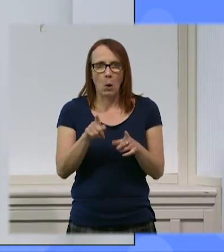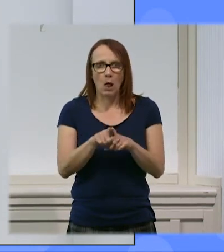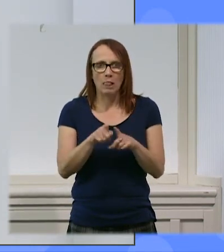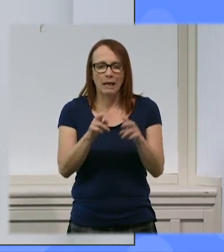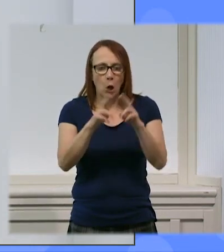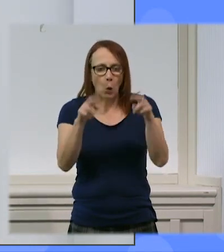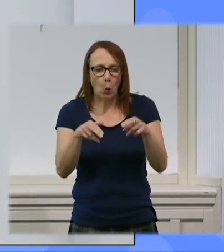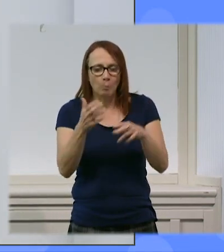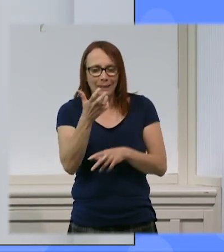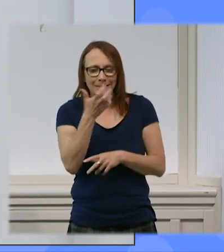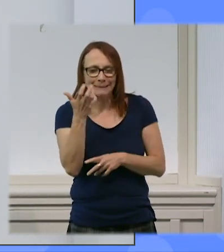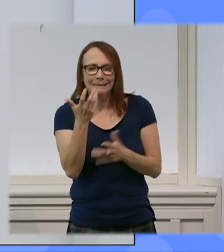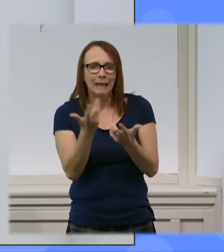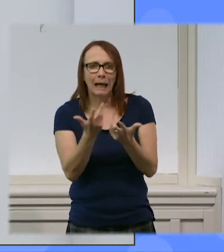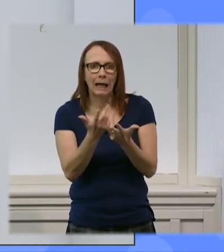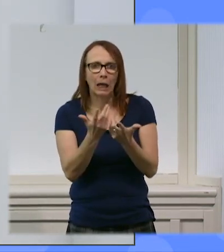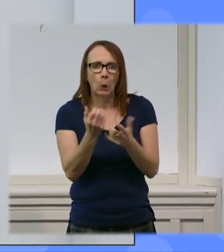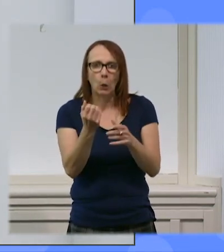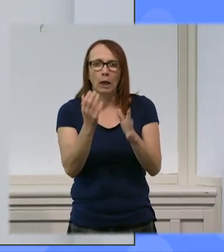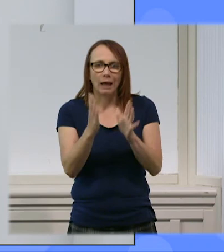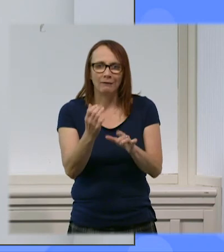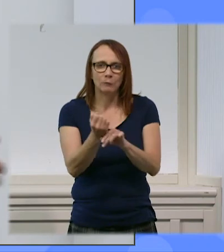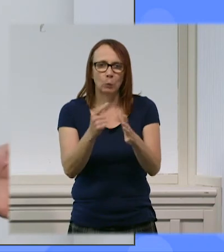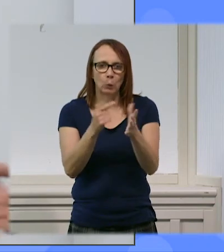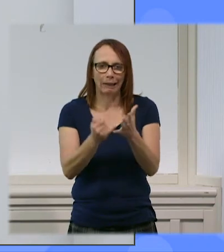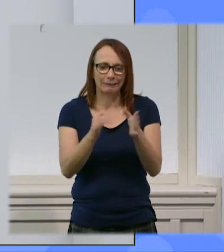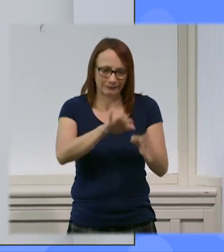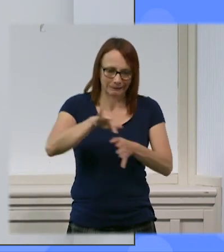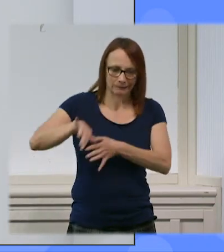away from using natural gas we're going to see the complete replacement of